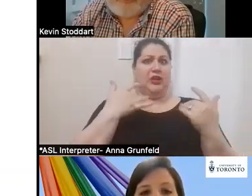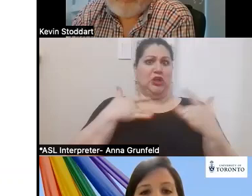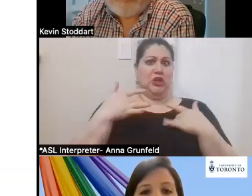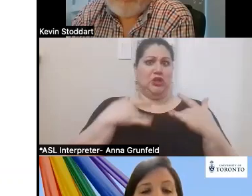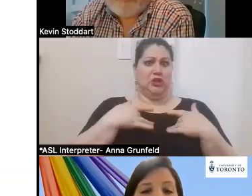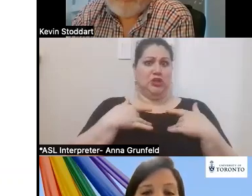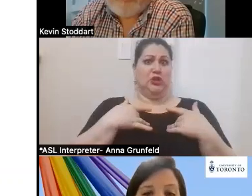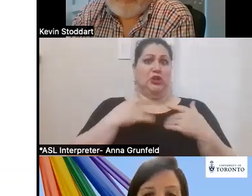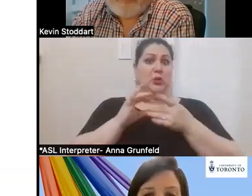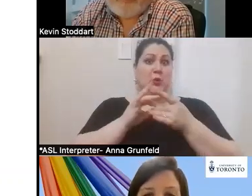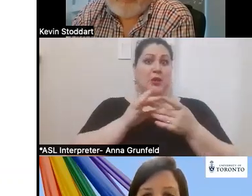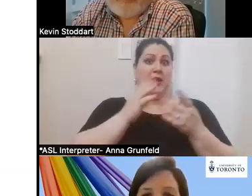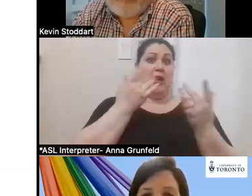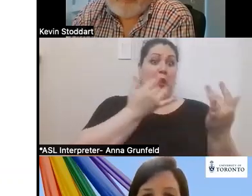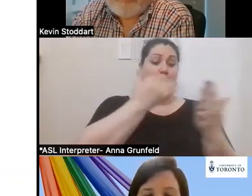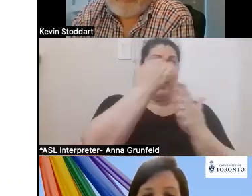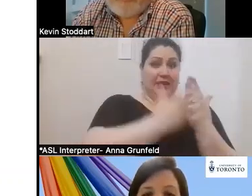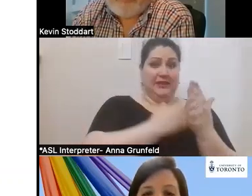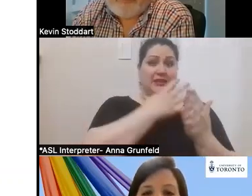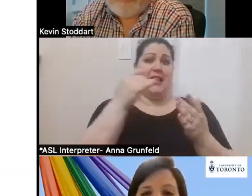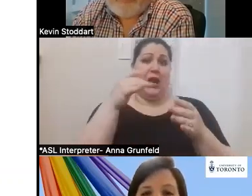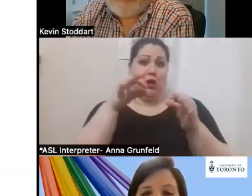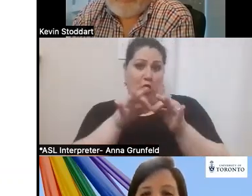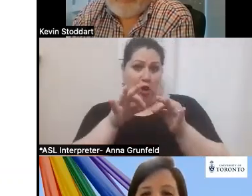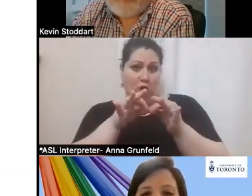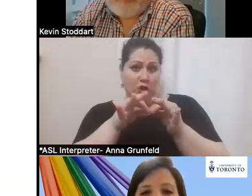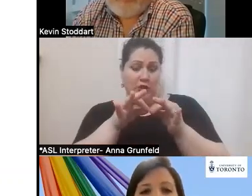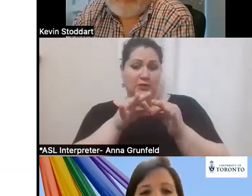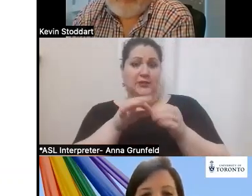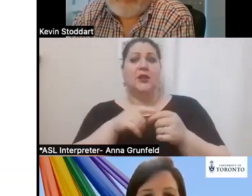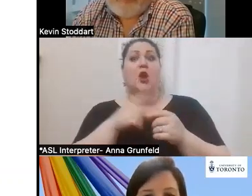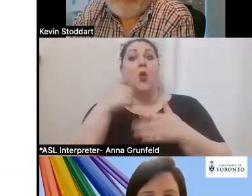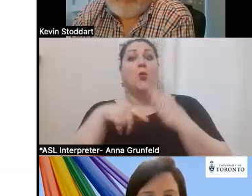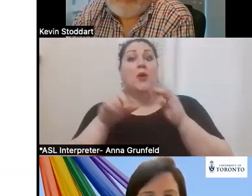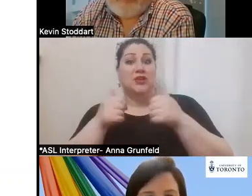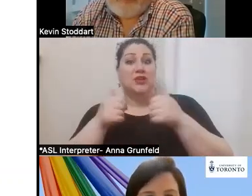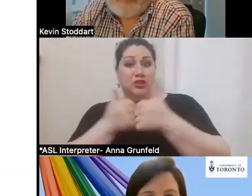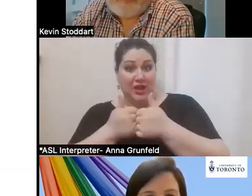What has been challenging in terms of assessment and what contributes to the long wait list?